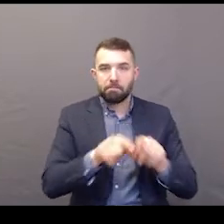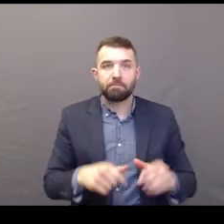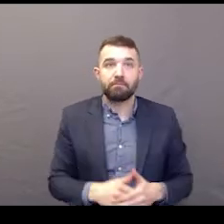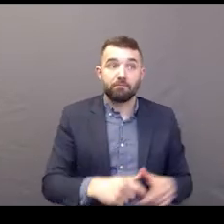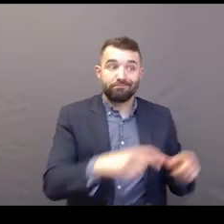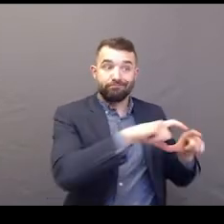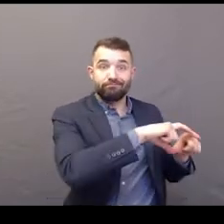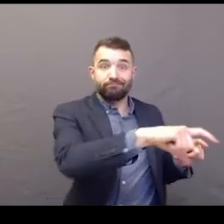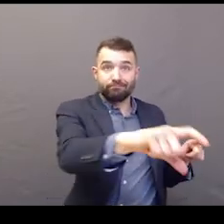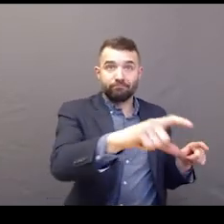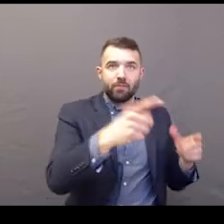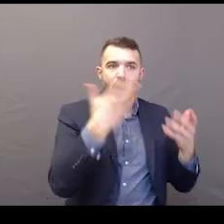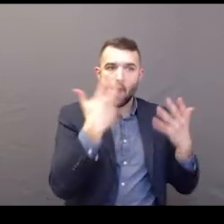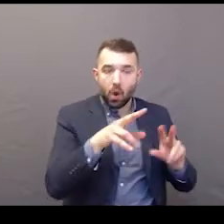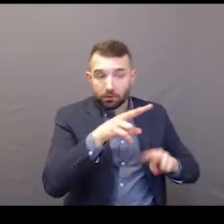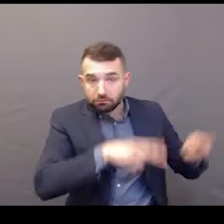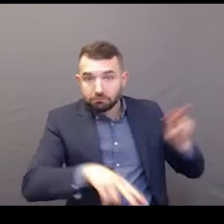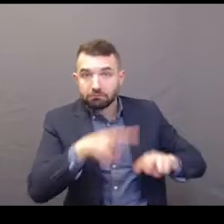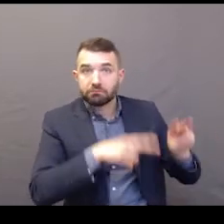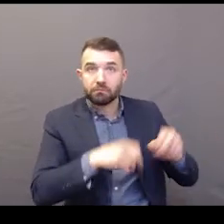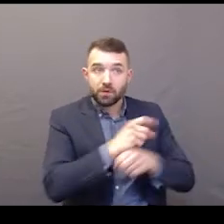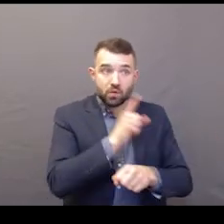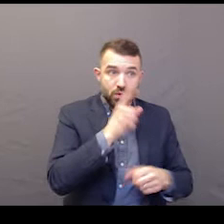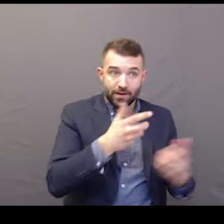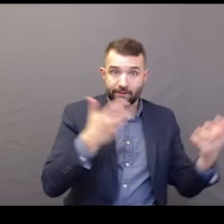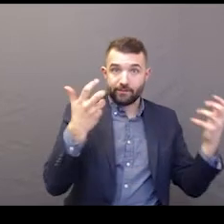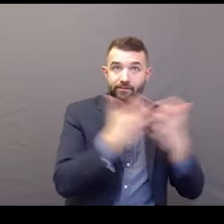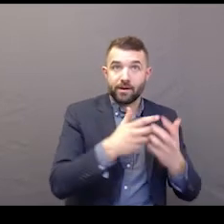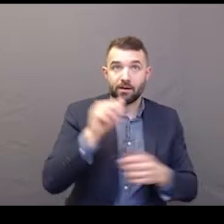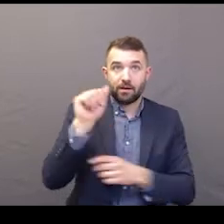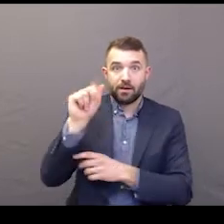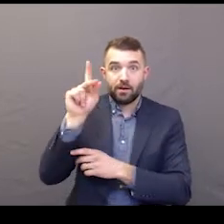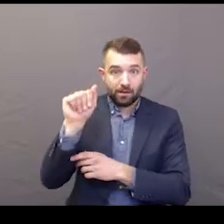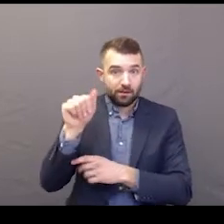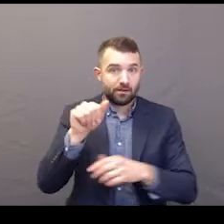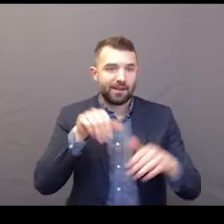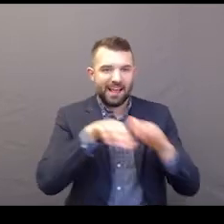constructed to City and ADA standards. I’m now going to turn it over to Lucien Bruno,